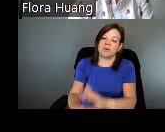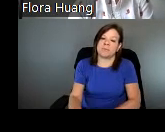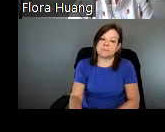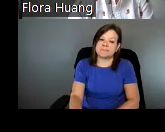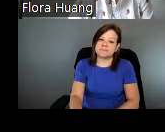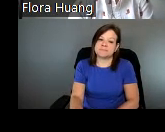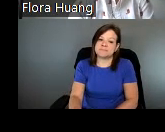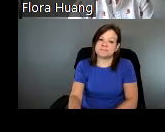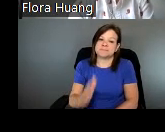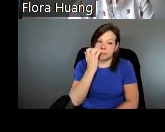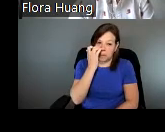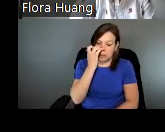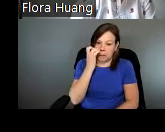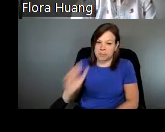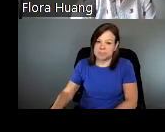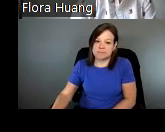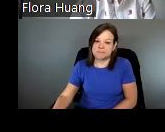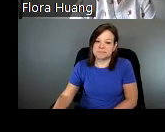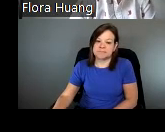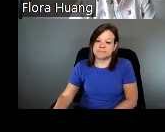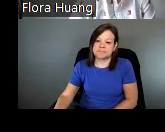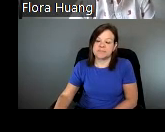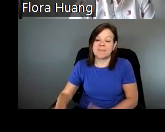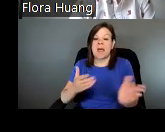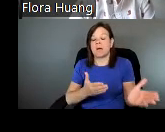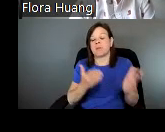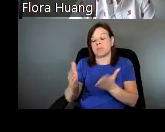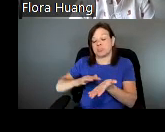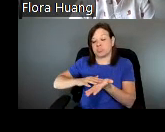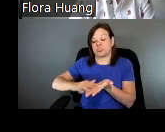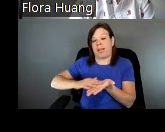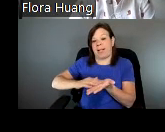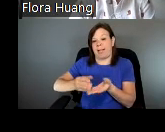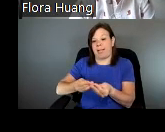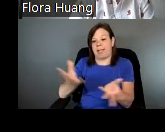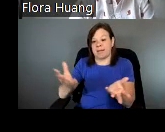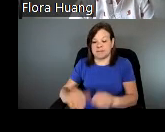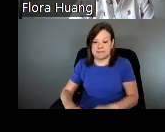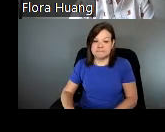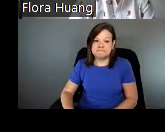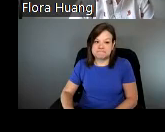So let's move next to braille handouts. You may decide that you want